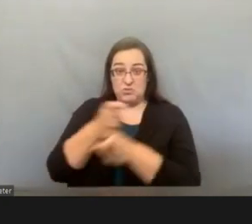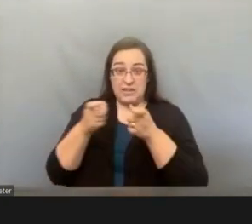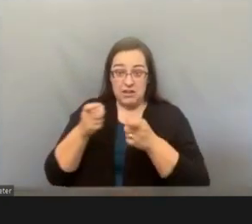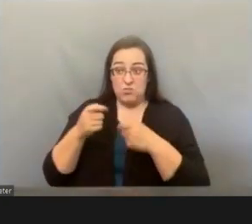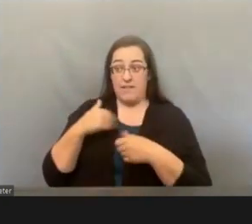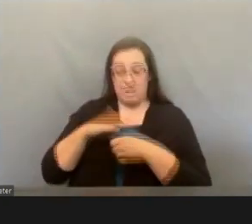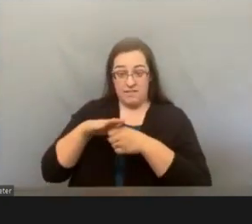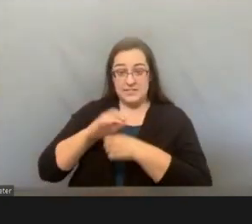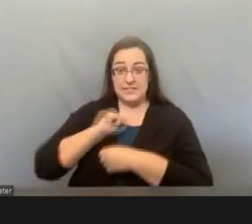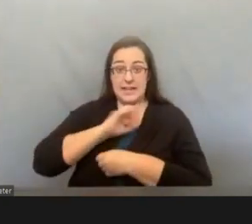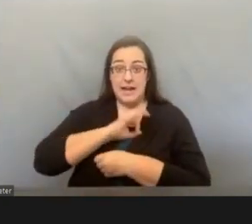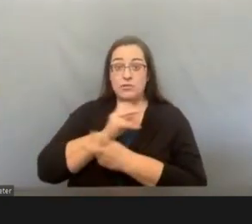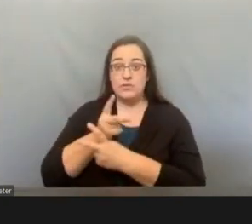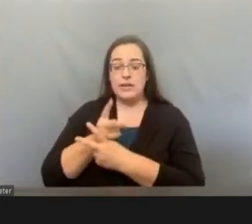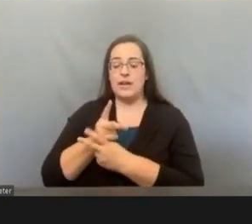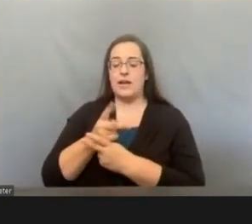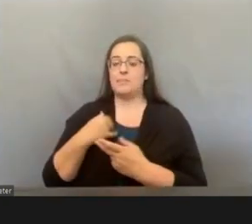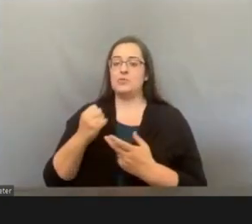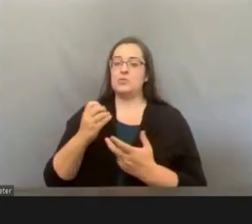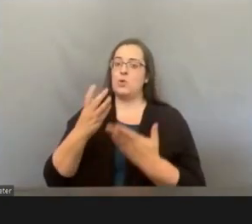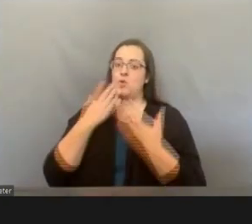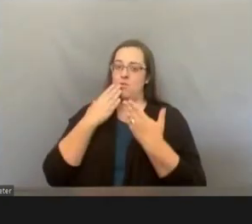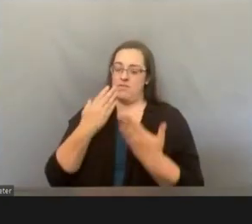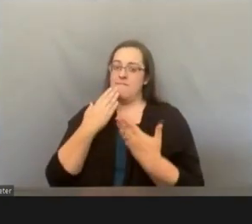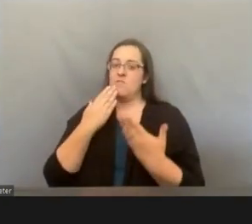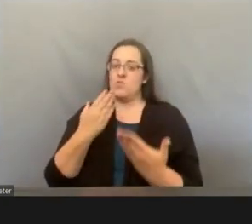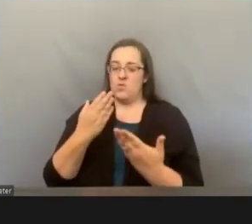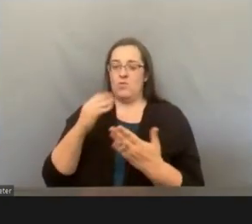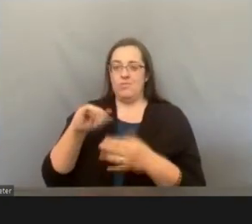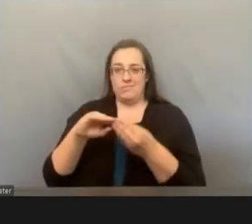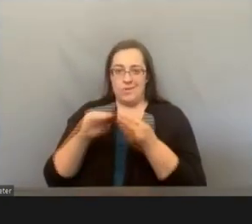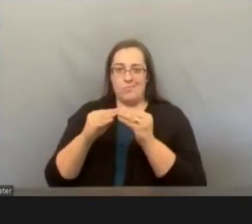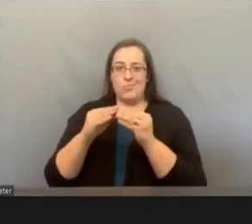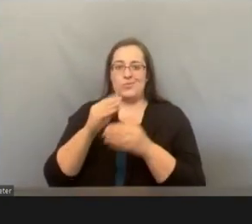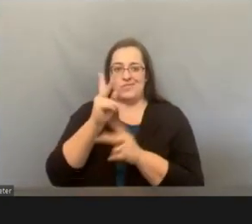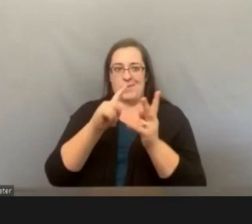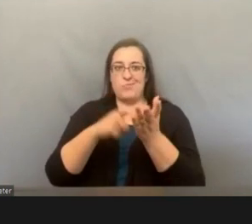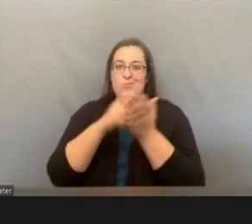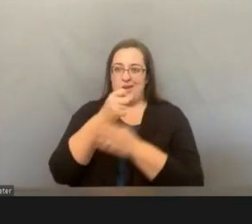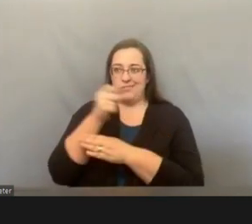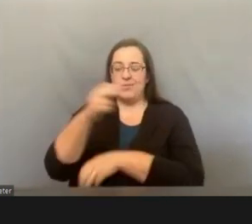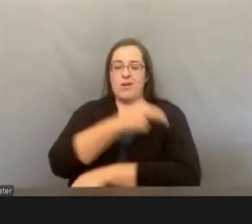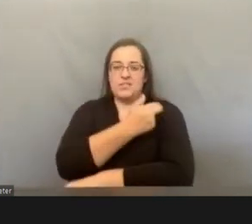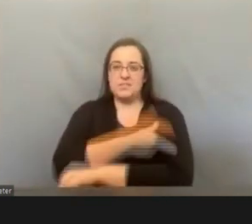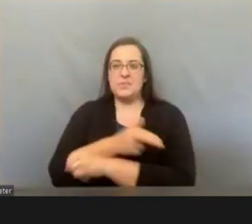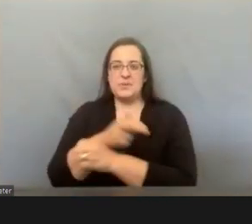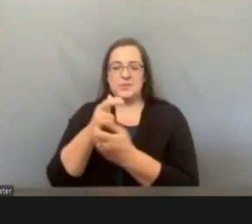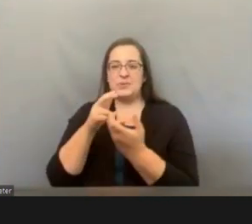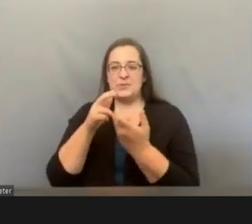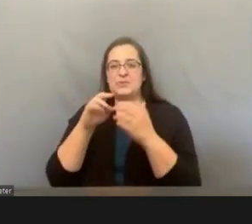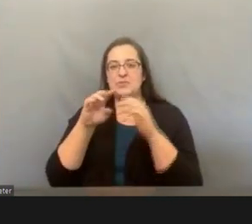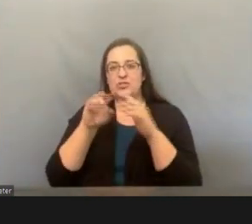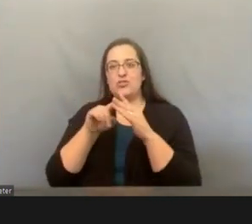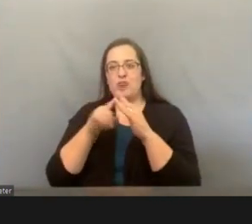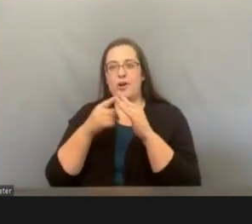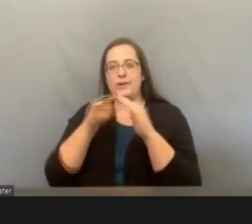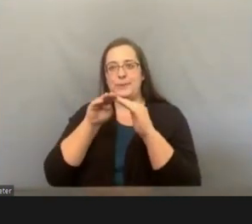OUR HOSPITAL CAPACITY HOW MANY COVID PATIENTS DO WE HAVE IN OUR HOSPITAL AND WHETHER OUR